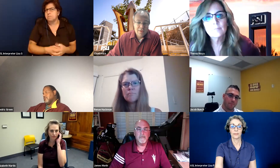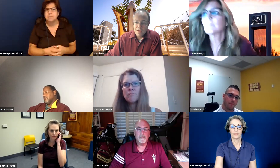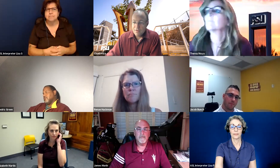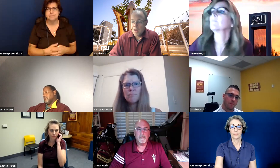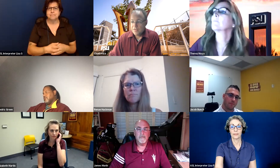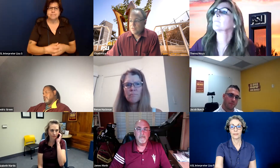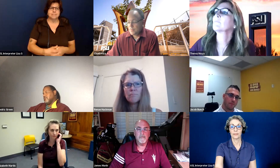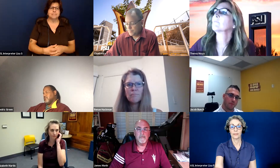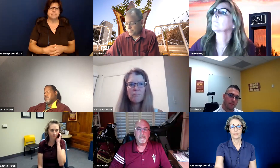All right.